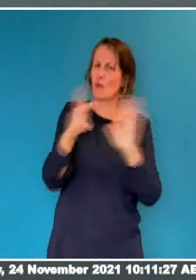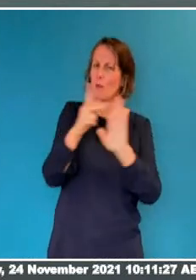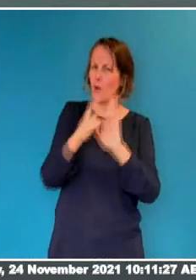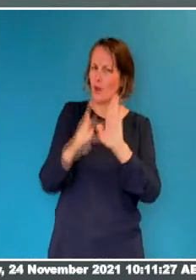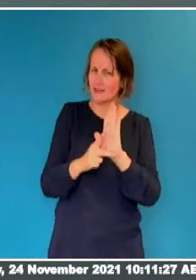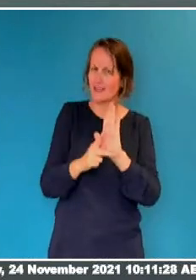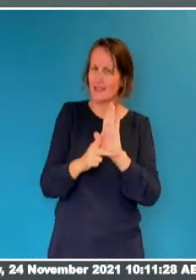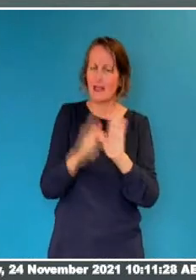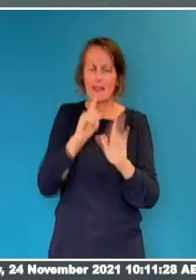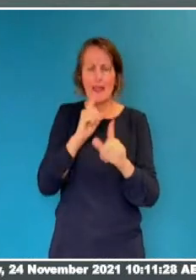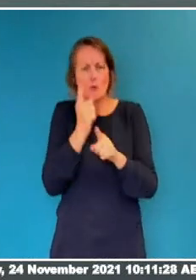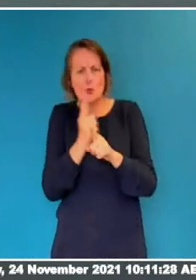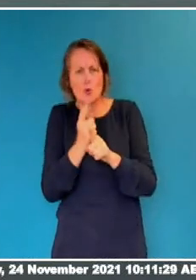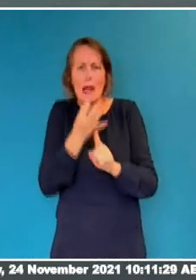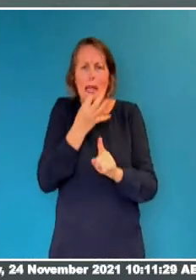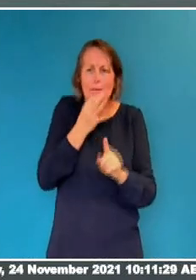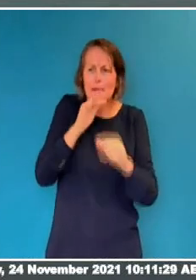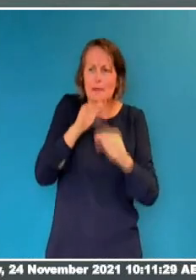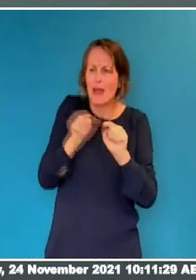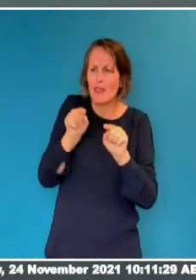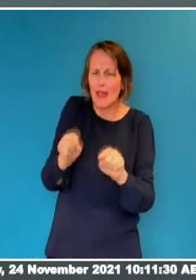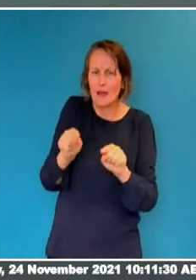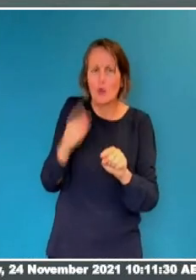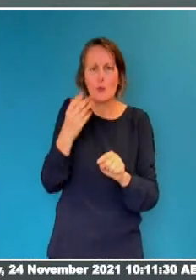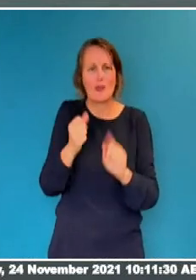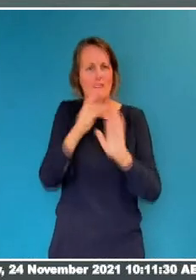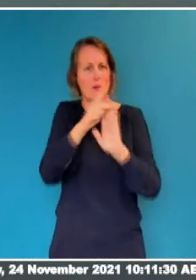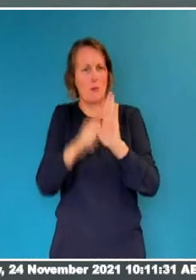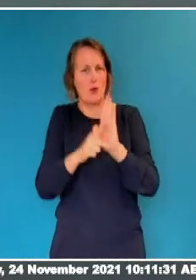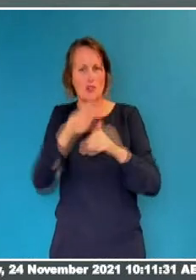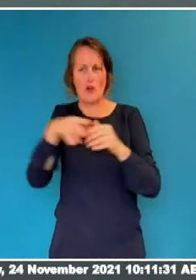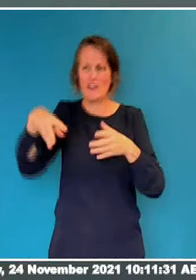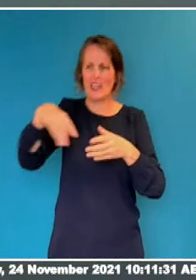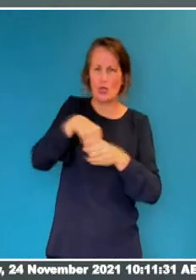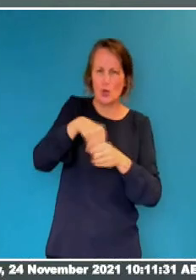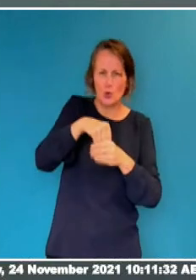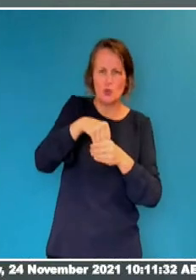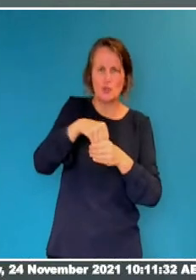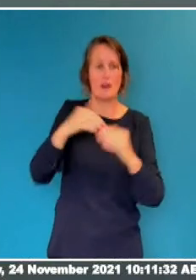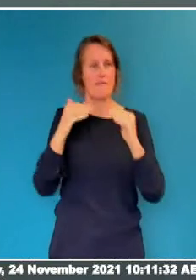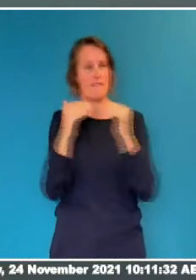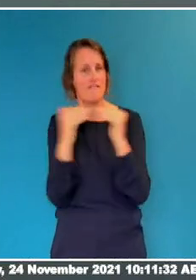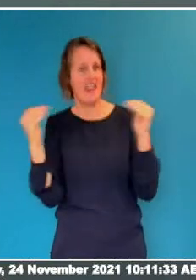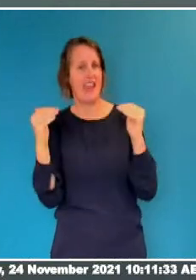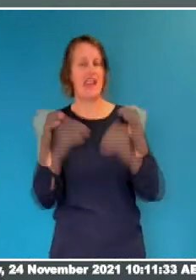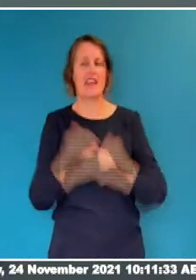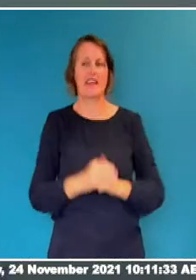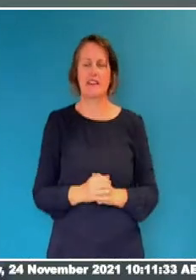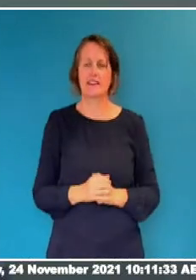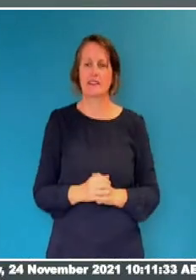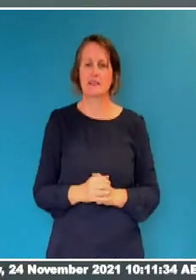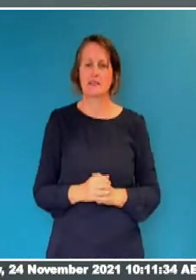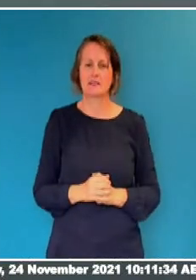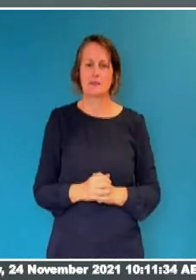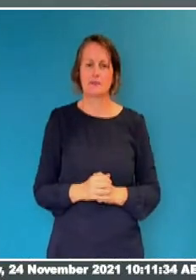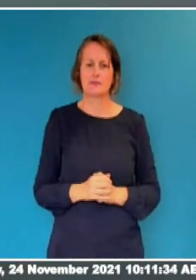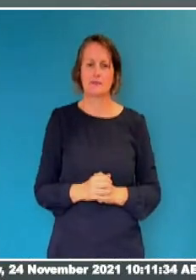issues. Policies around inclusion, fairness and similar (audio distorted) policies like